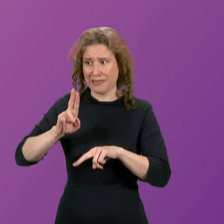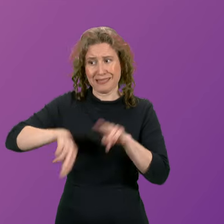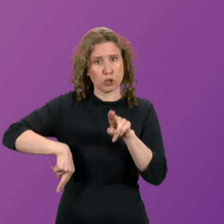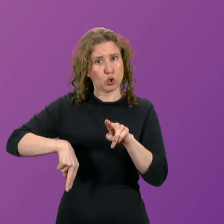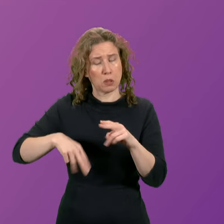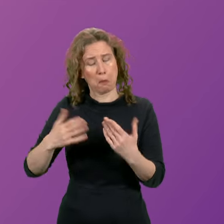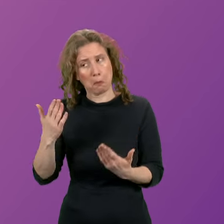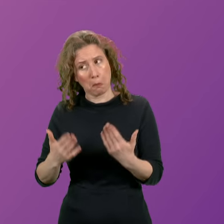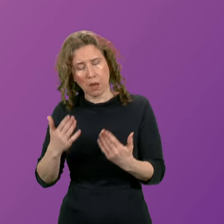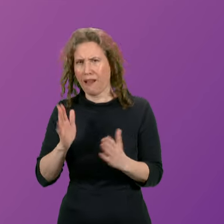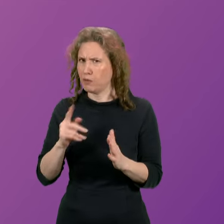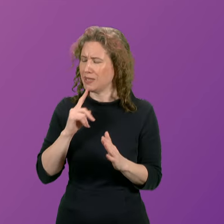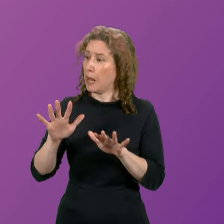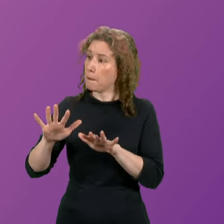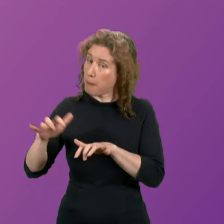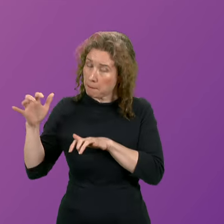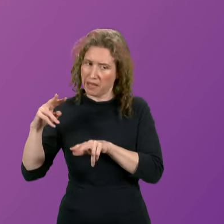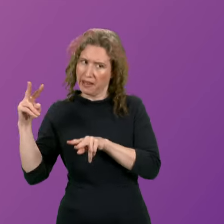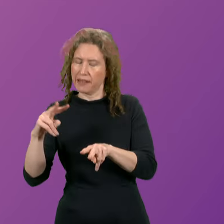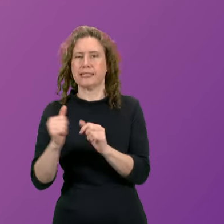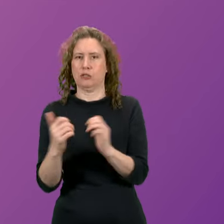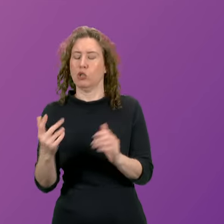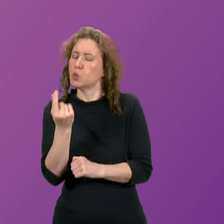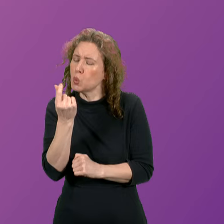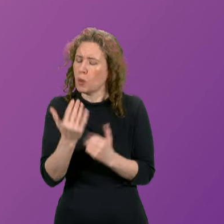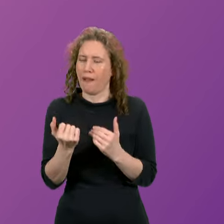I have to say that the public disagree, and they will soon have the chance to have their say on